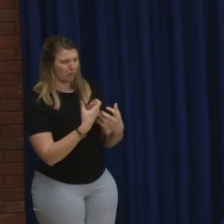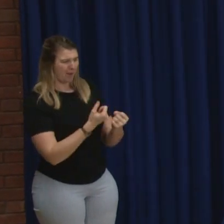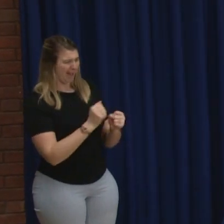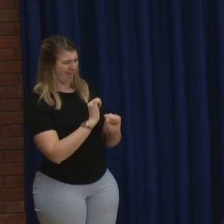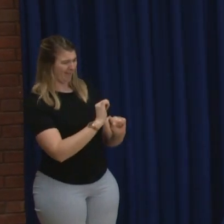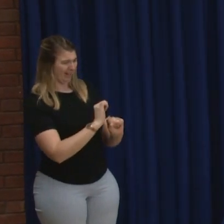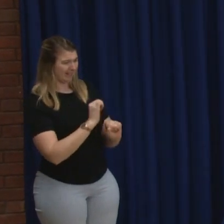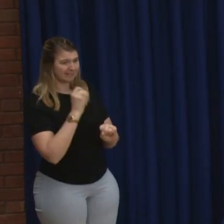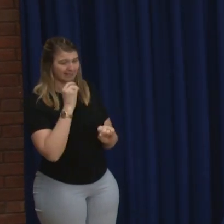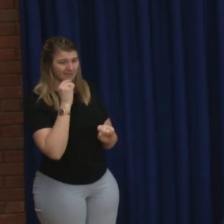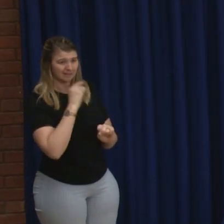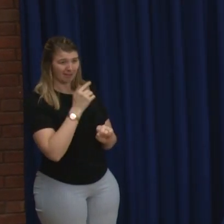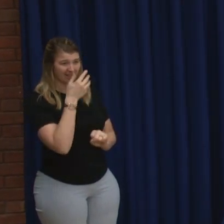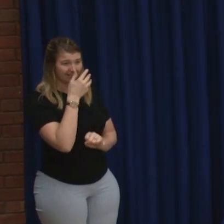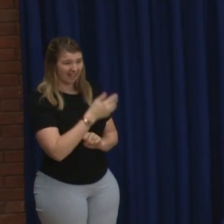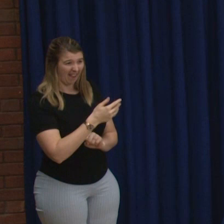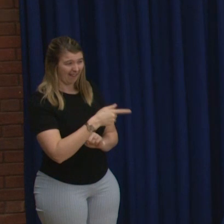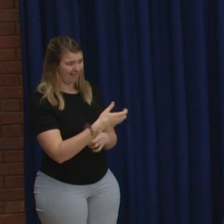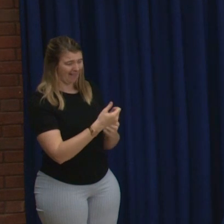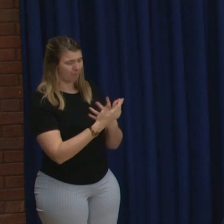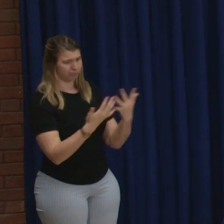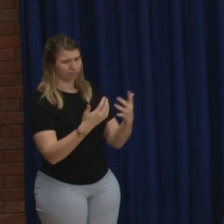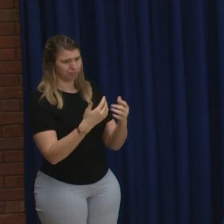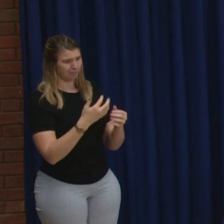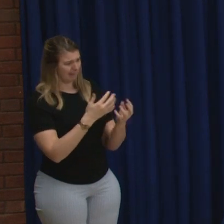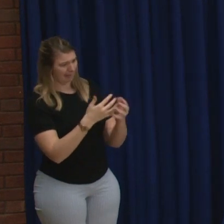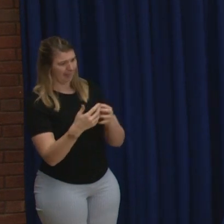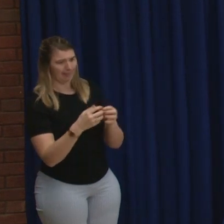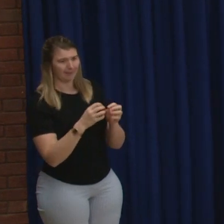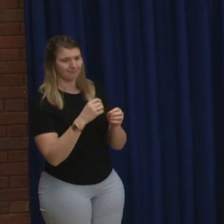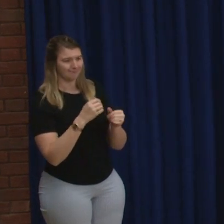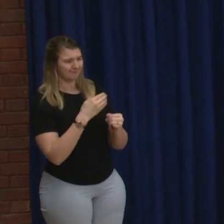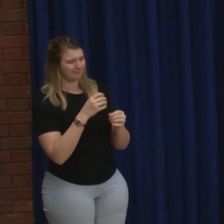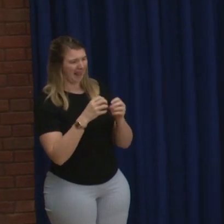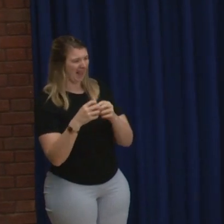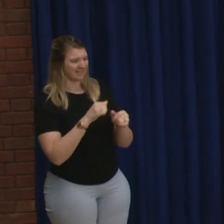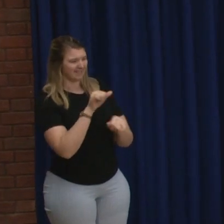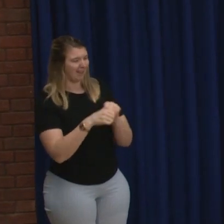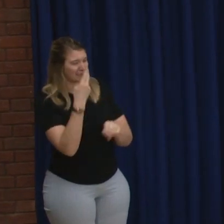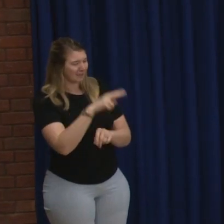though he's only nine years old. And it really took me a long time to work out that when we